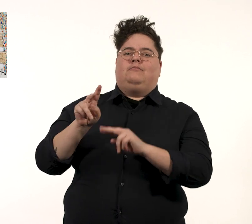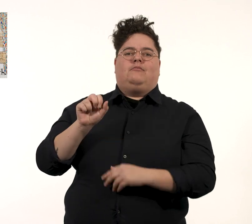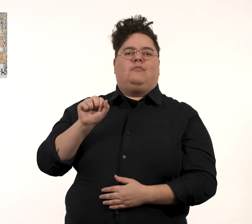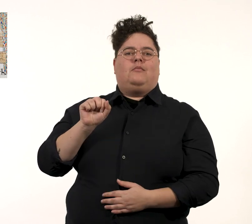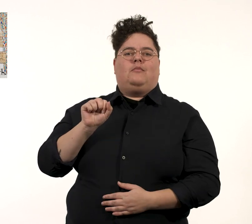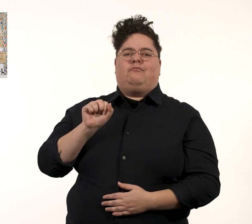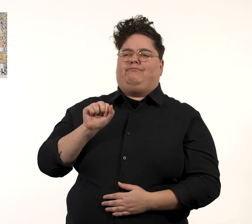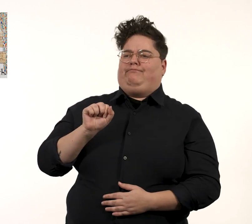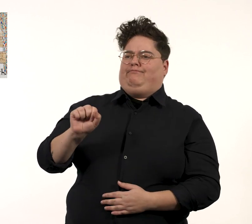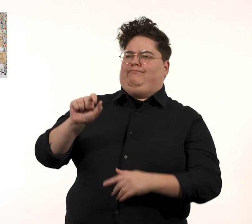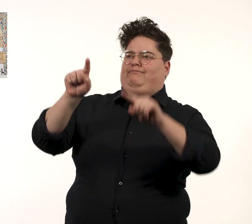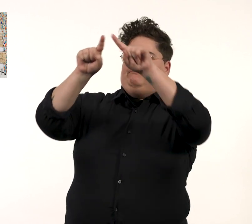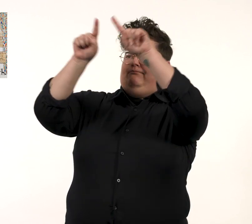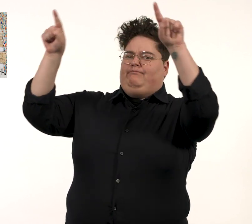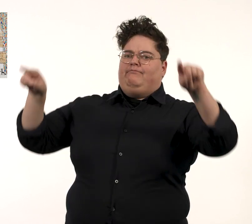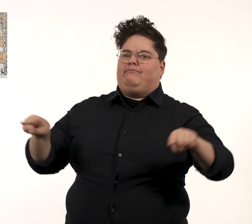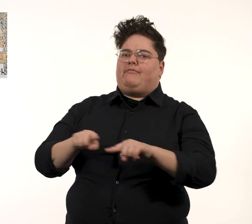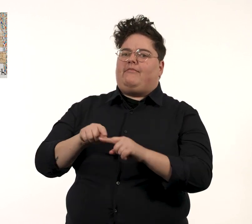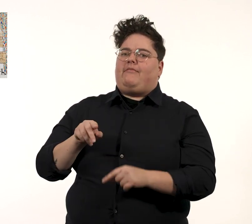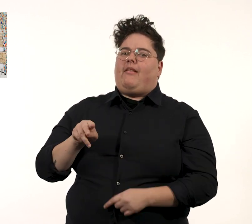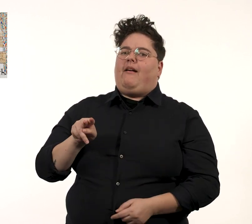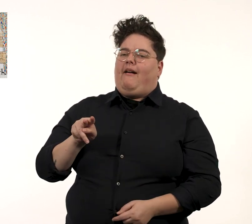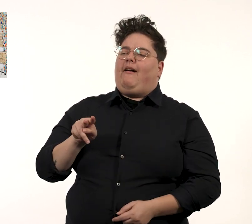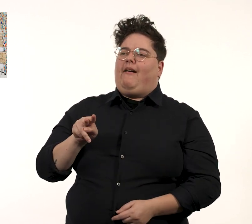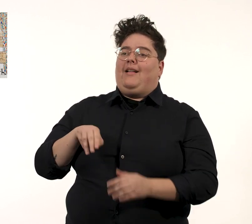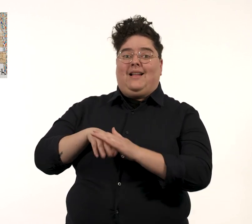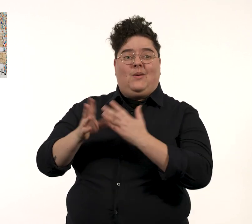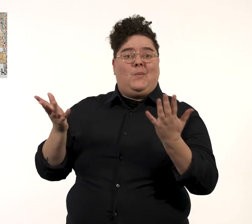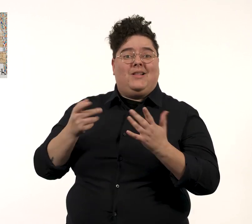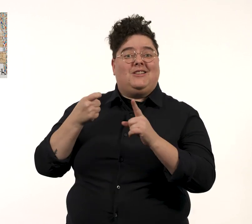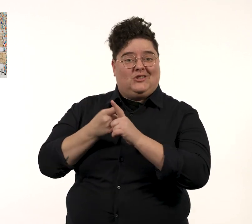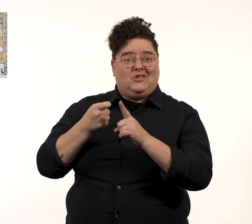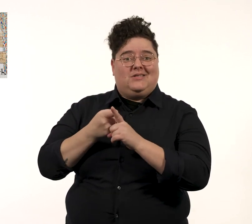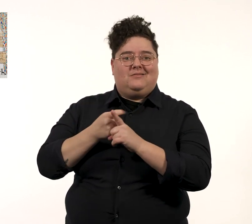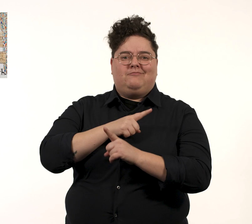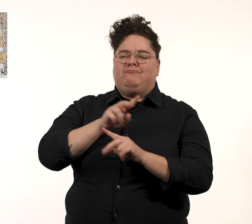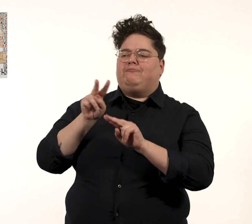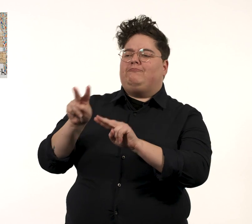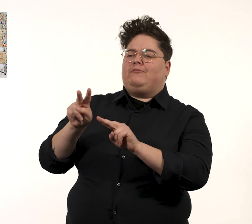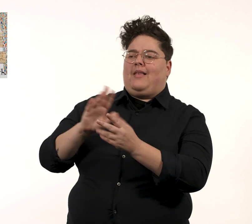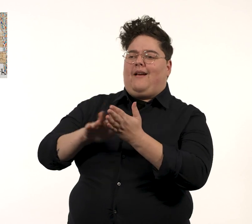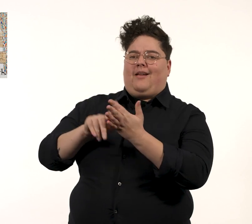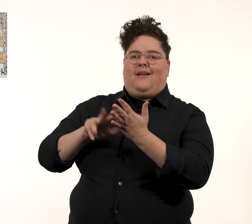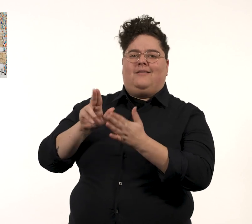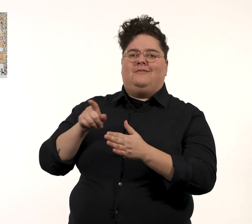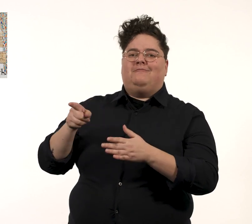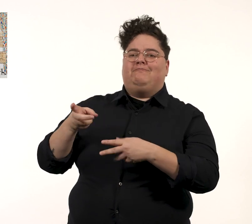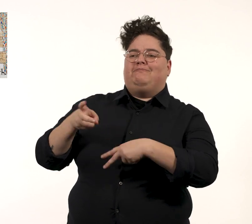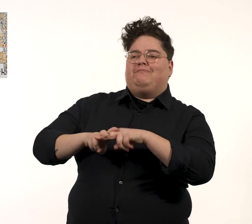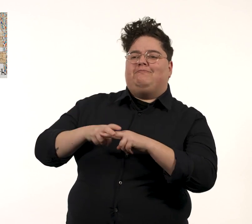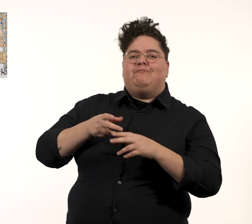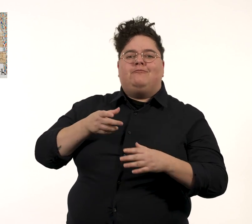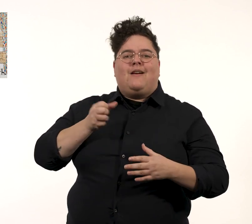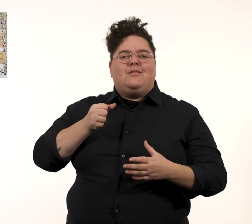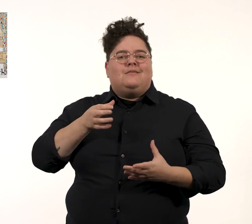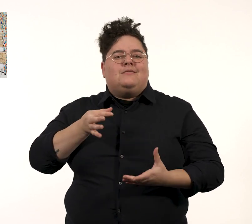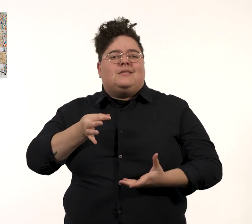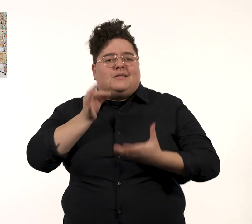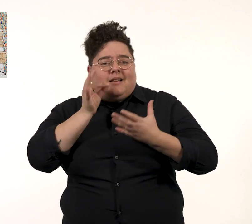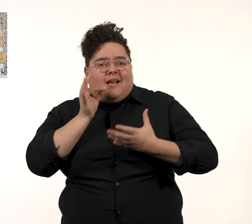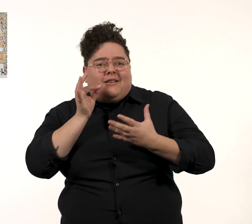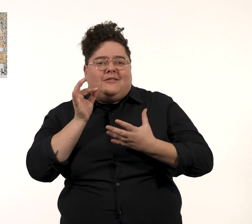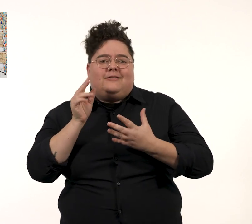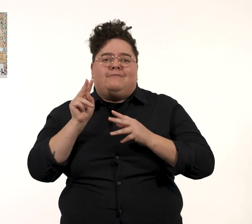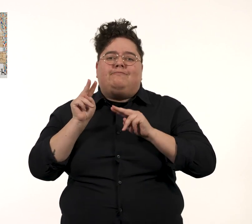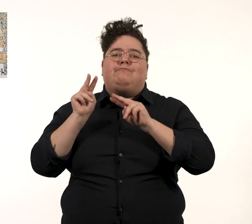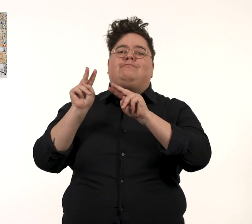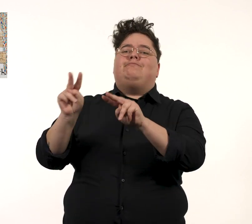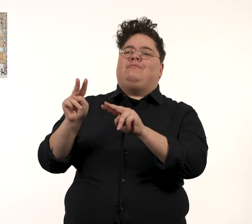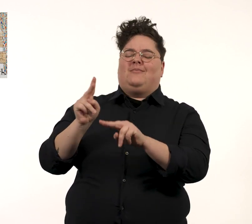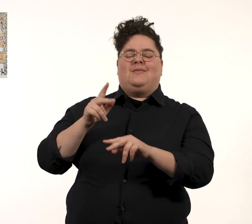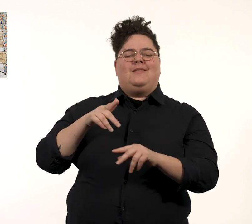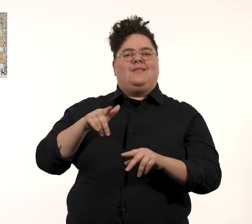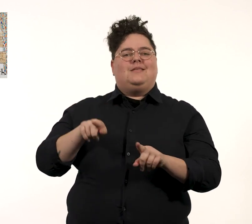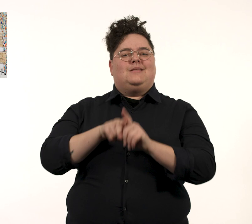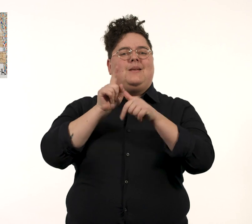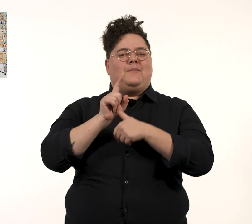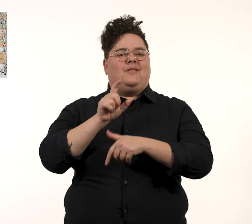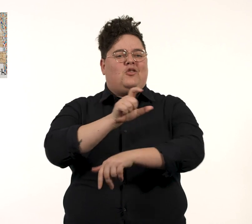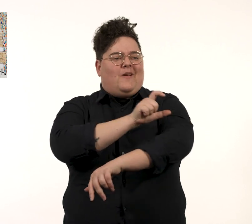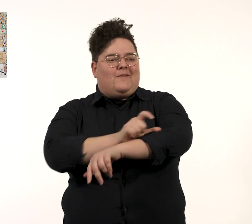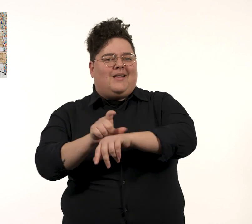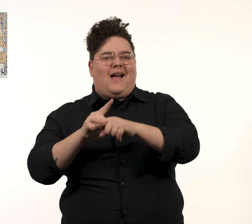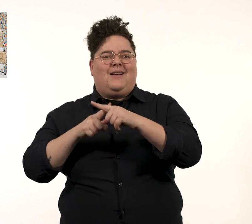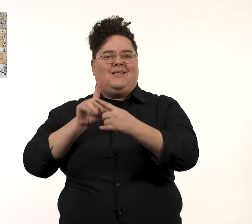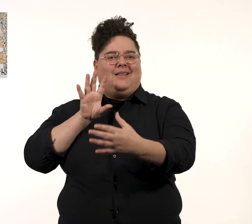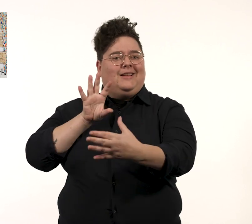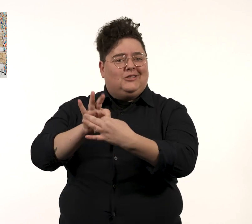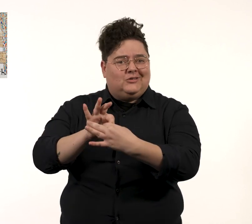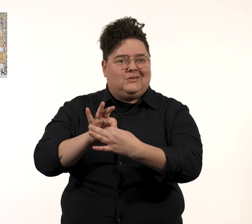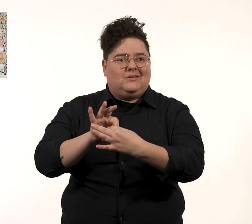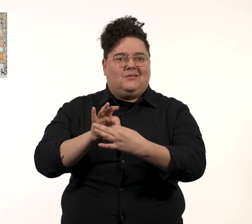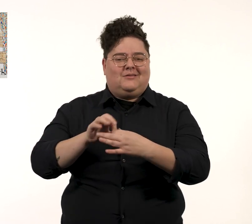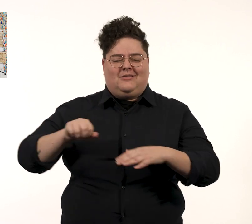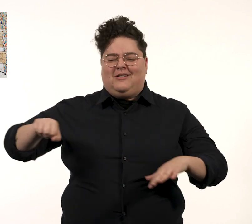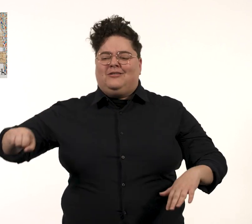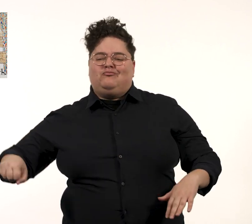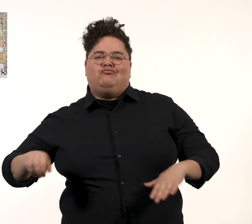observing her having cup of tea, looking ahead whilst confident and engaged with one arm on the table.